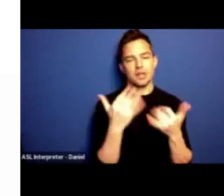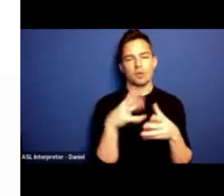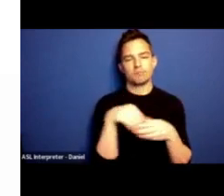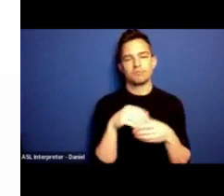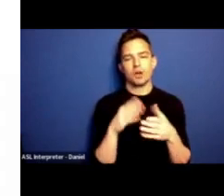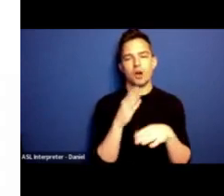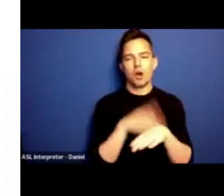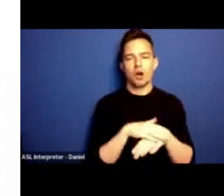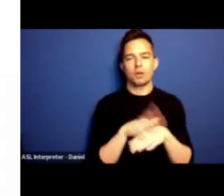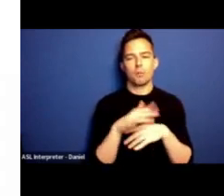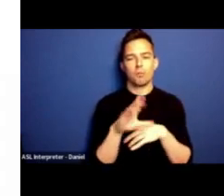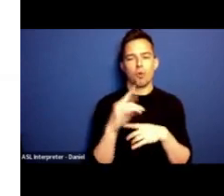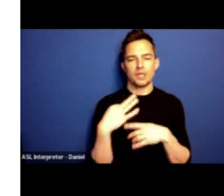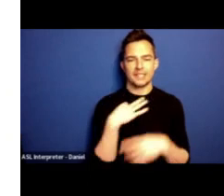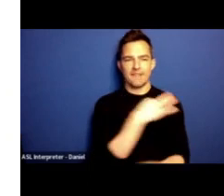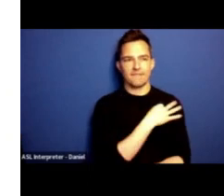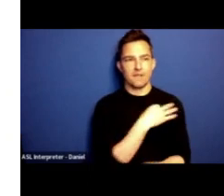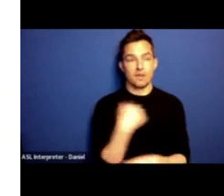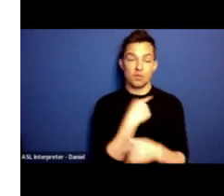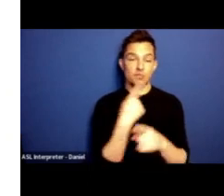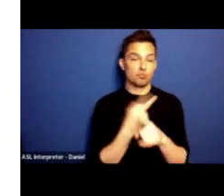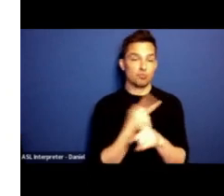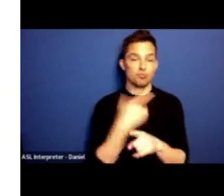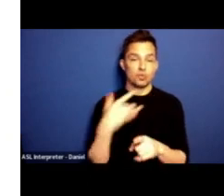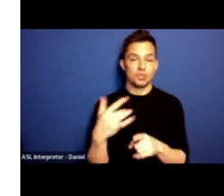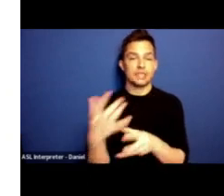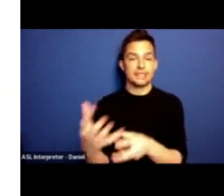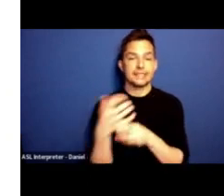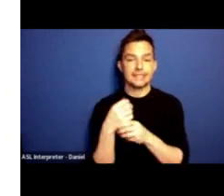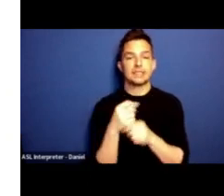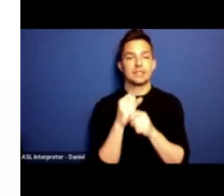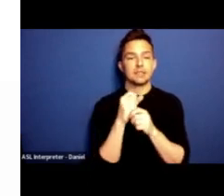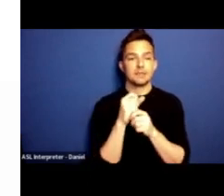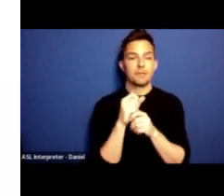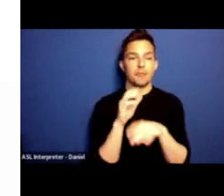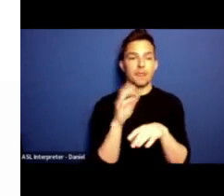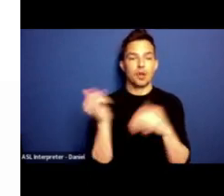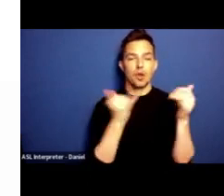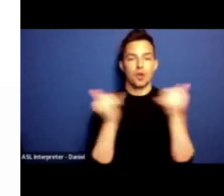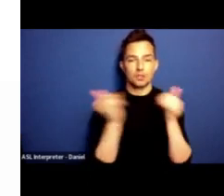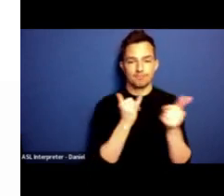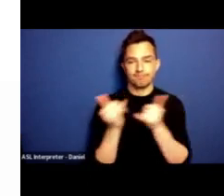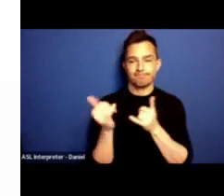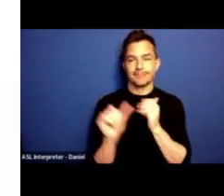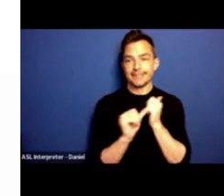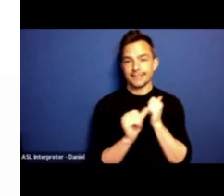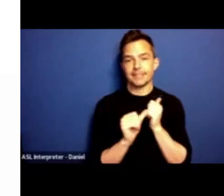And we regularly receive calls for assistance requests for assistance from ombudsman across